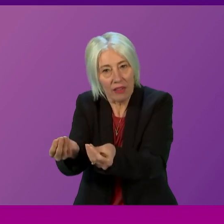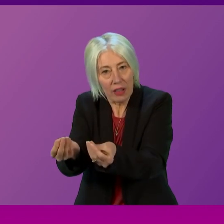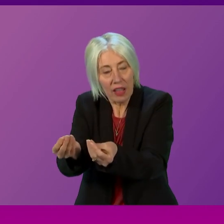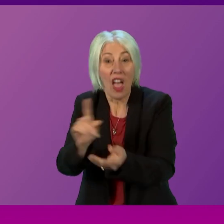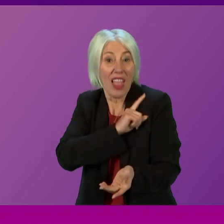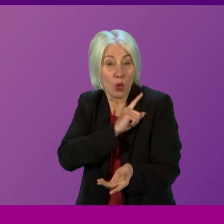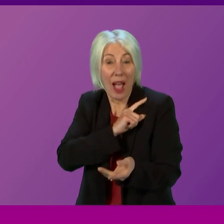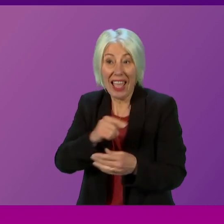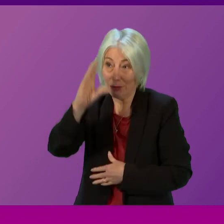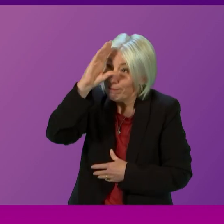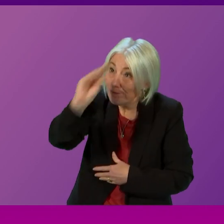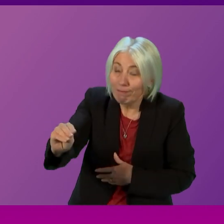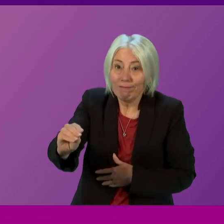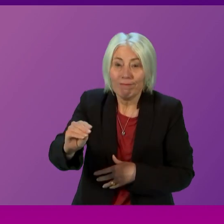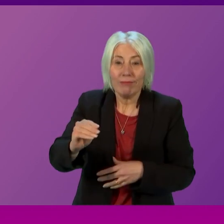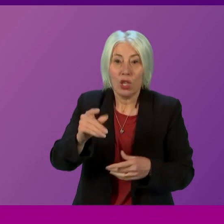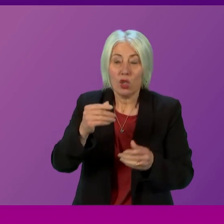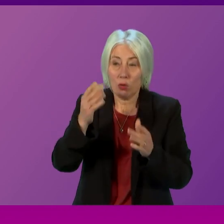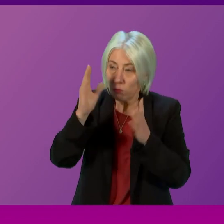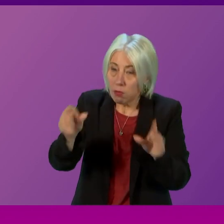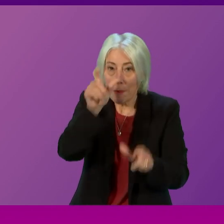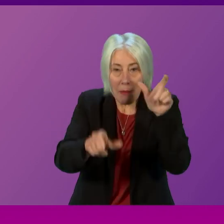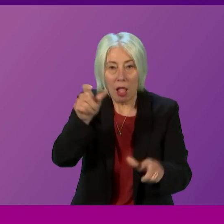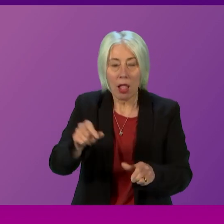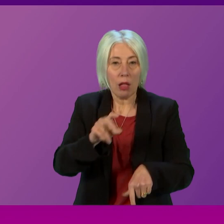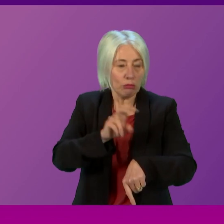notice is to advise healthcare practitioners of the alternatives that can be used if liquid